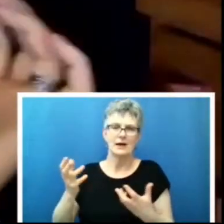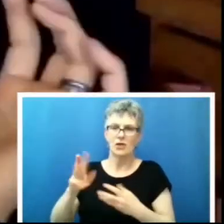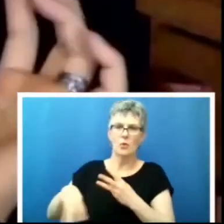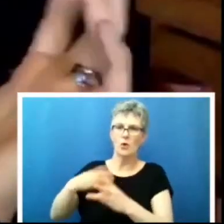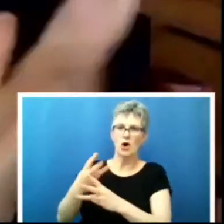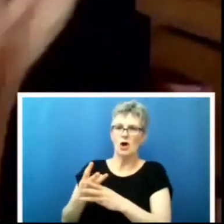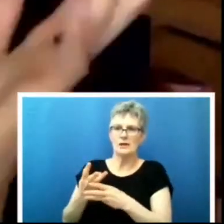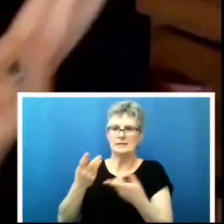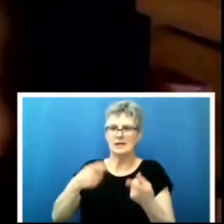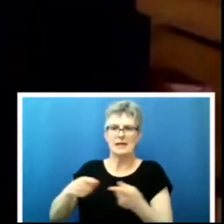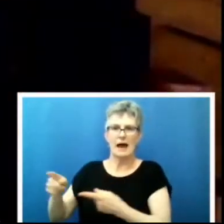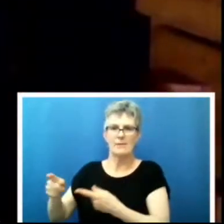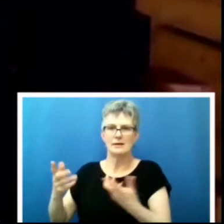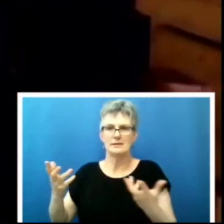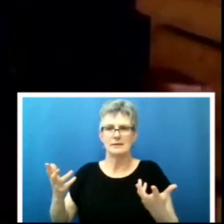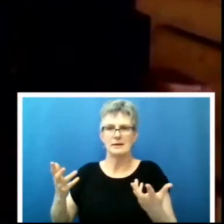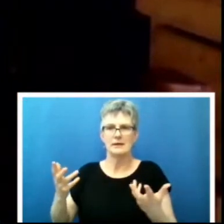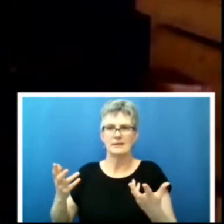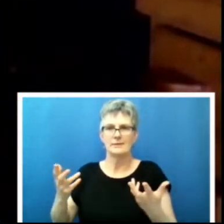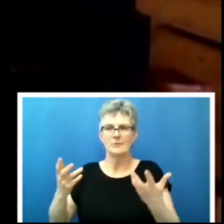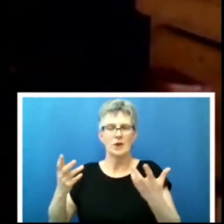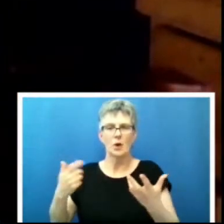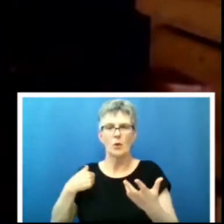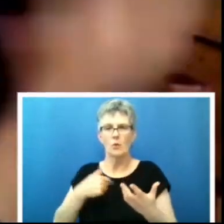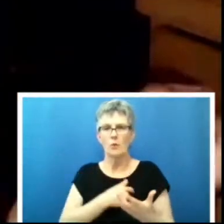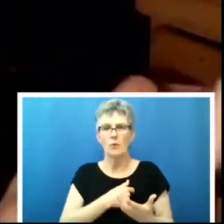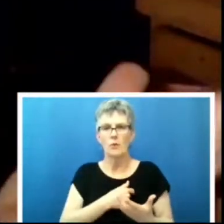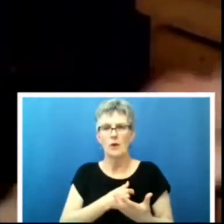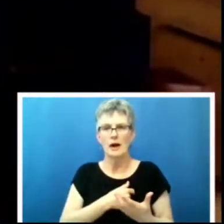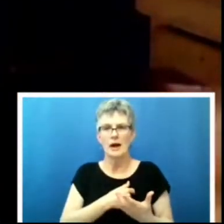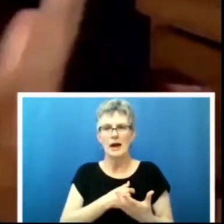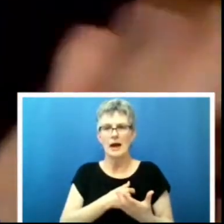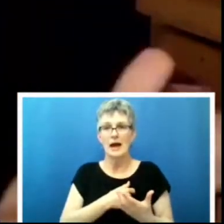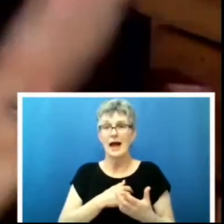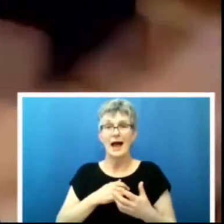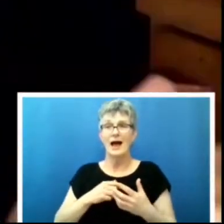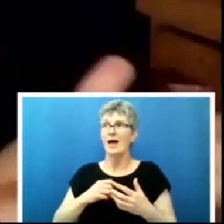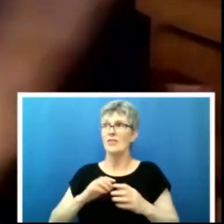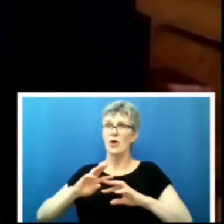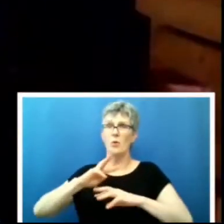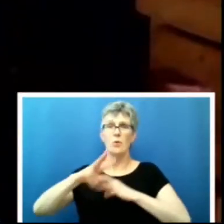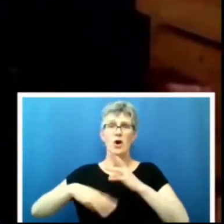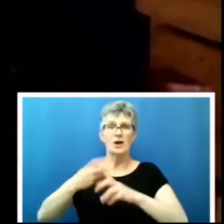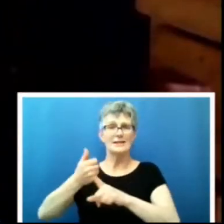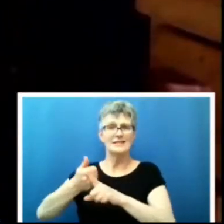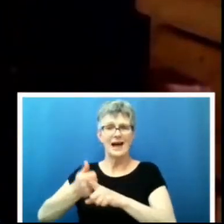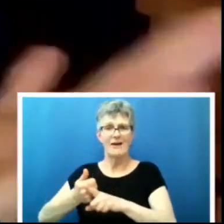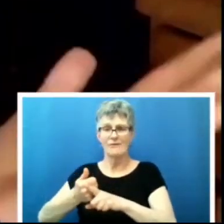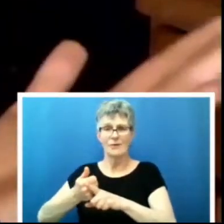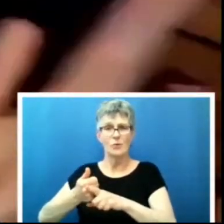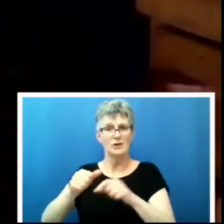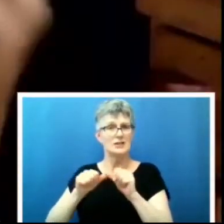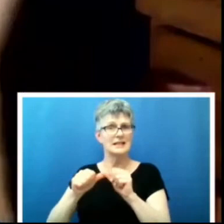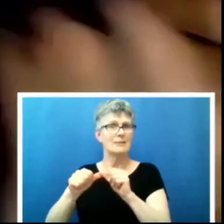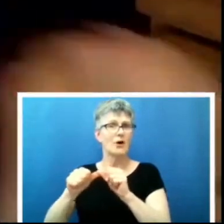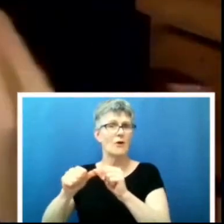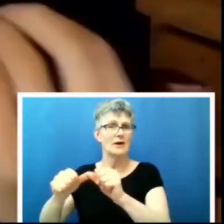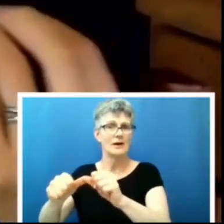a seventh world extinction, like, the world doesn't care. Like, the universe is gonna keep going. But you know, we're the ones making,